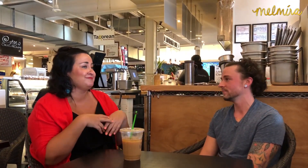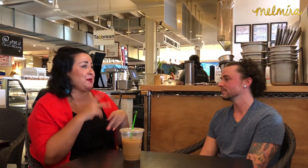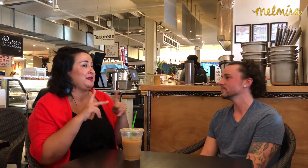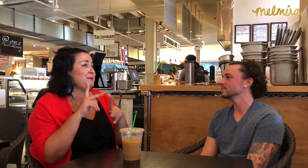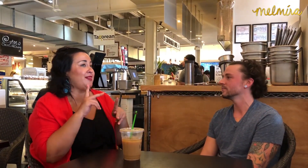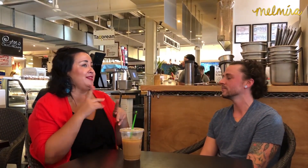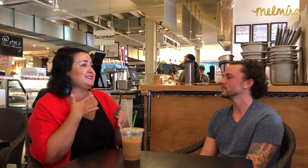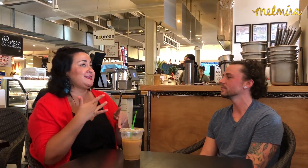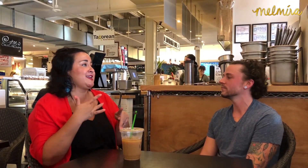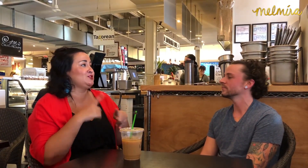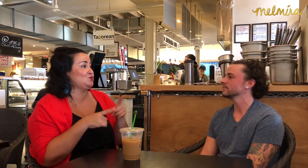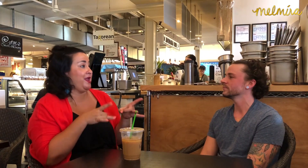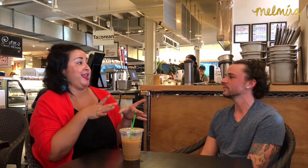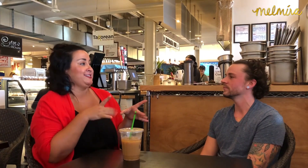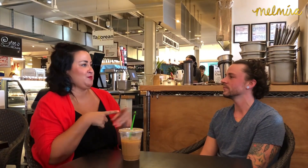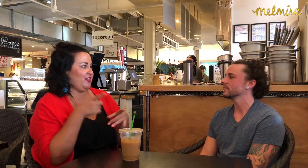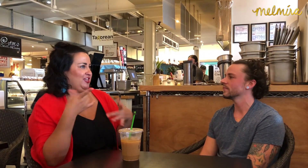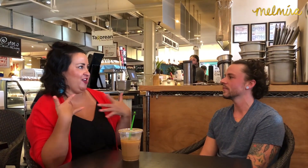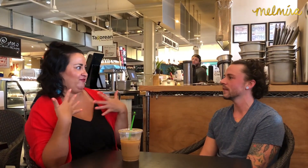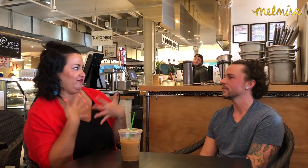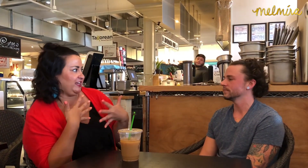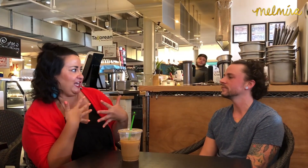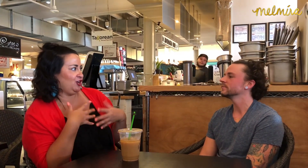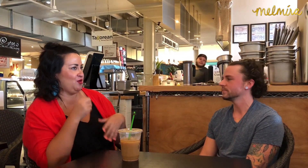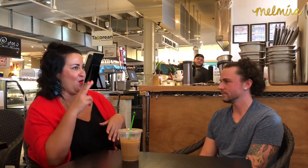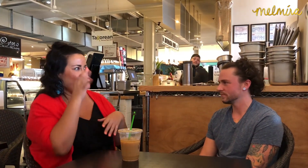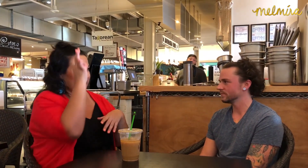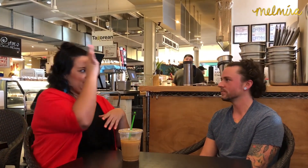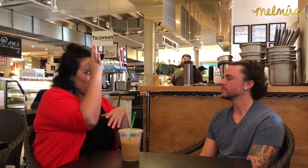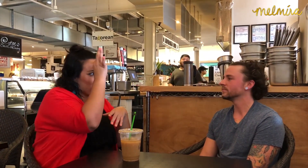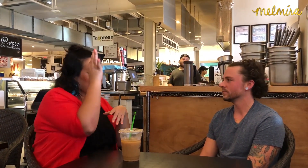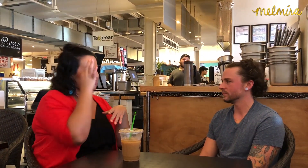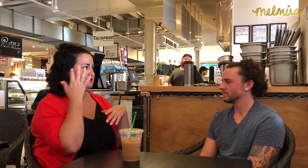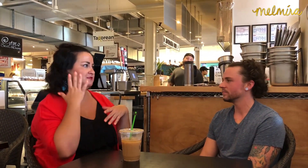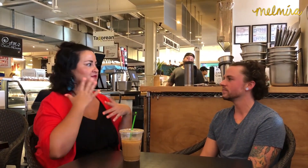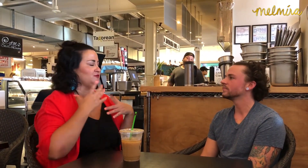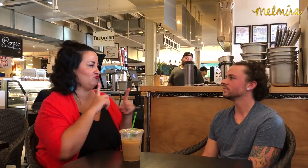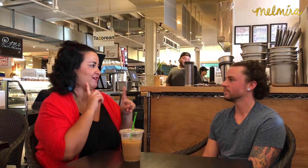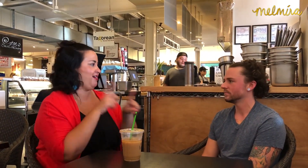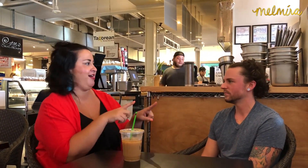People hate when they fear something or are ignorant,